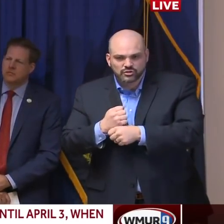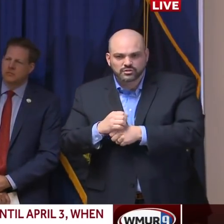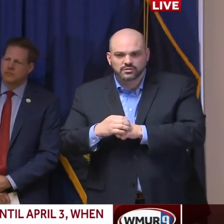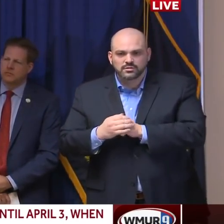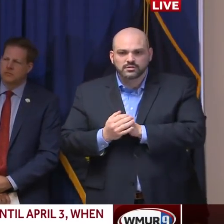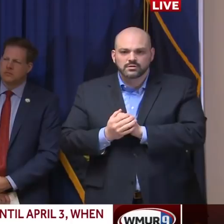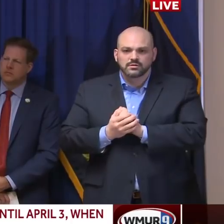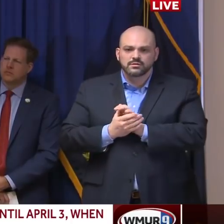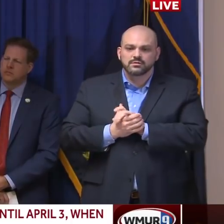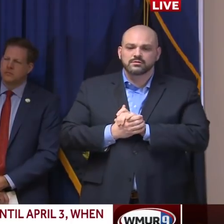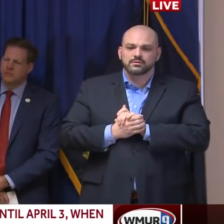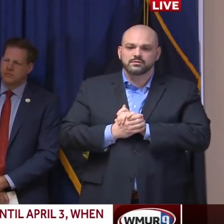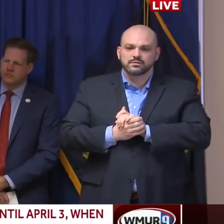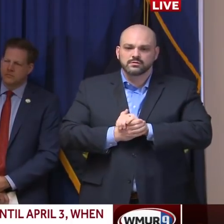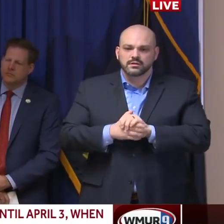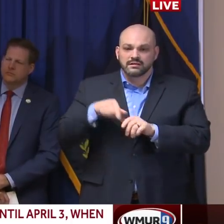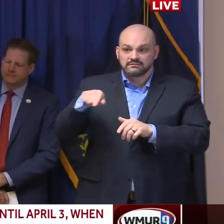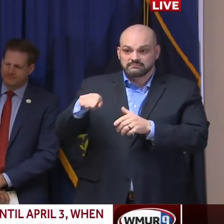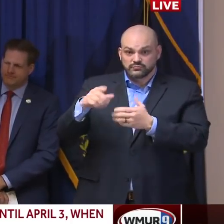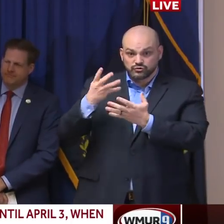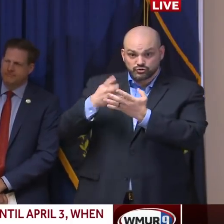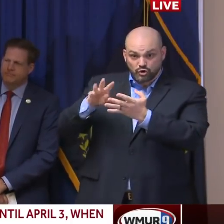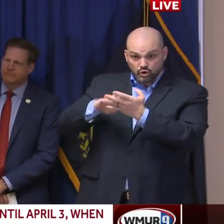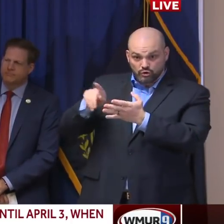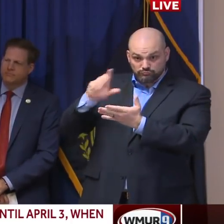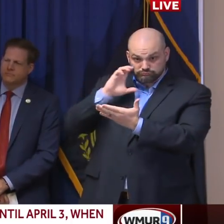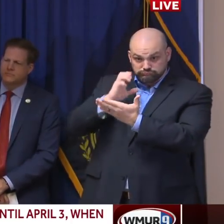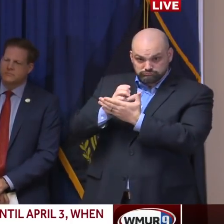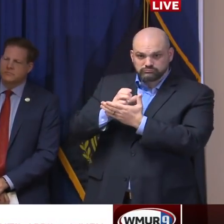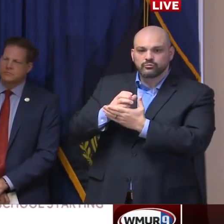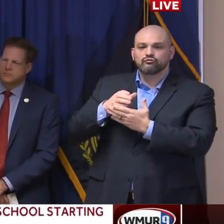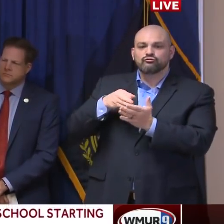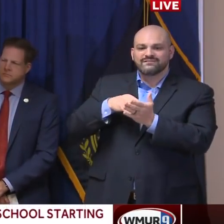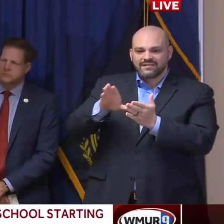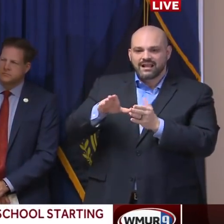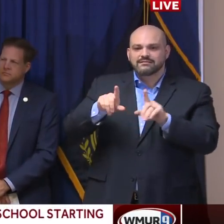GET THAT UP AND RUNNING BY THE END OF THE SCHOOL YEAR POTENTIALLY.